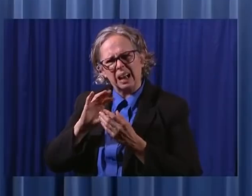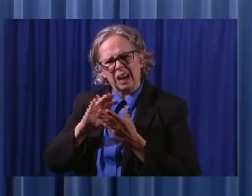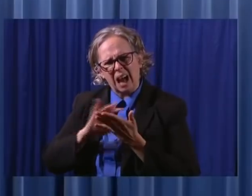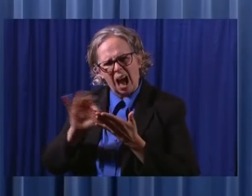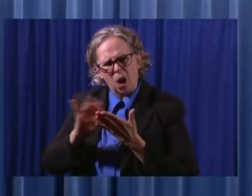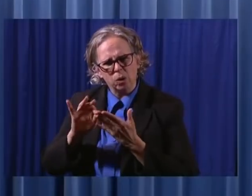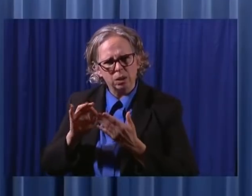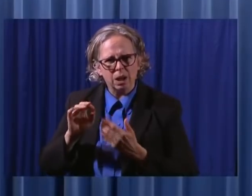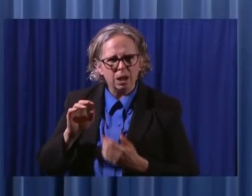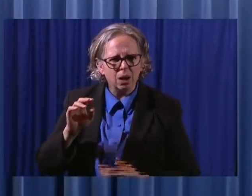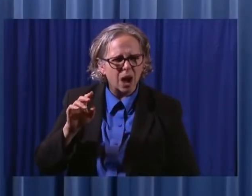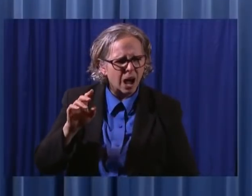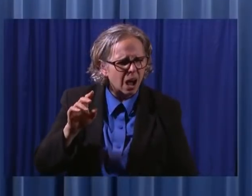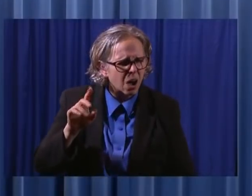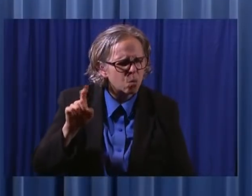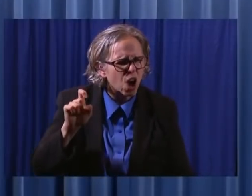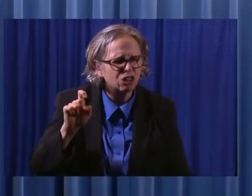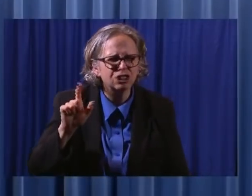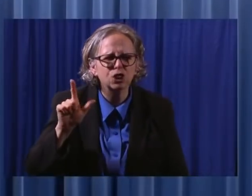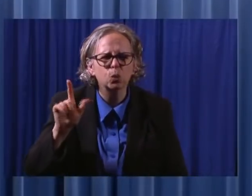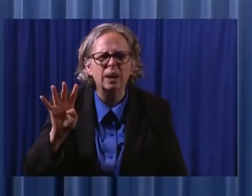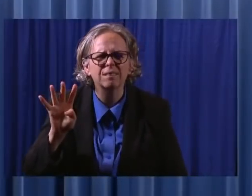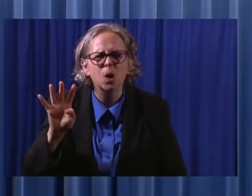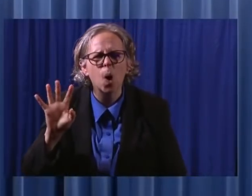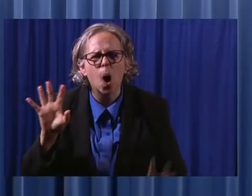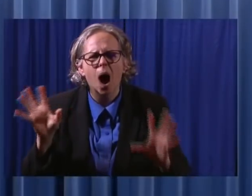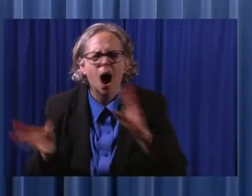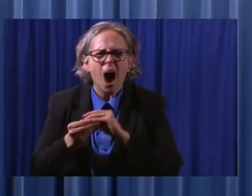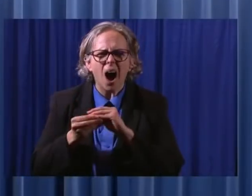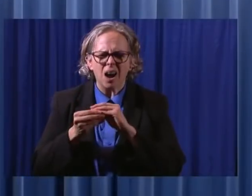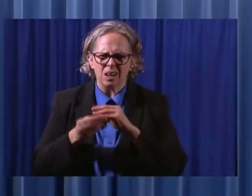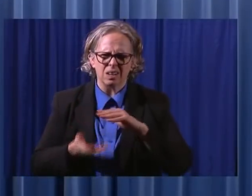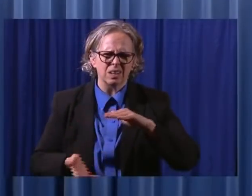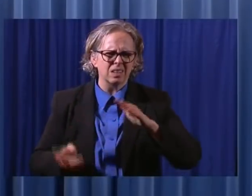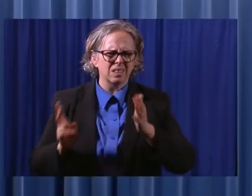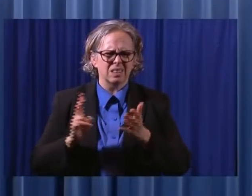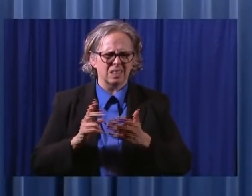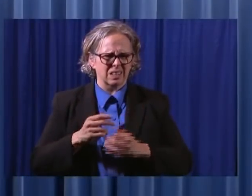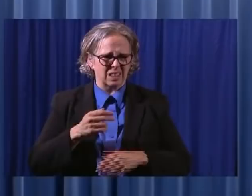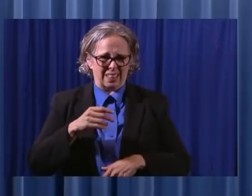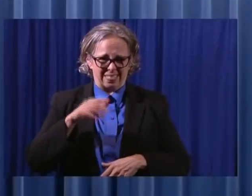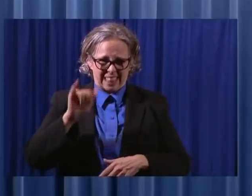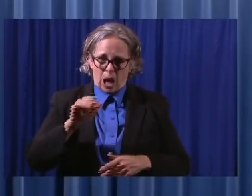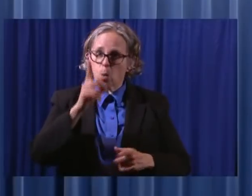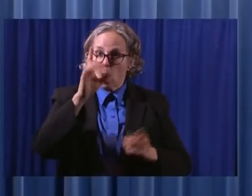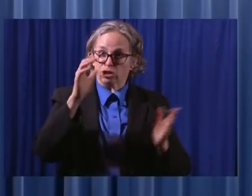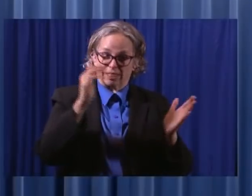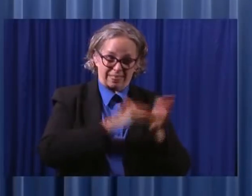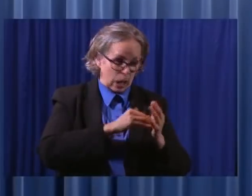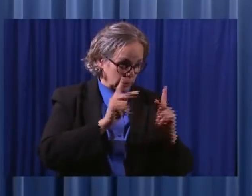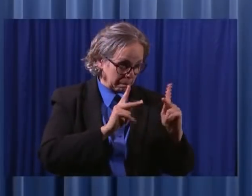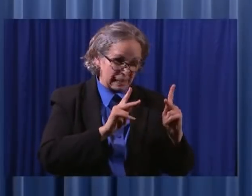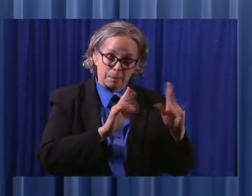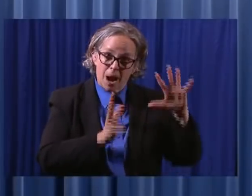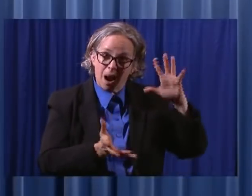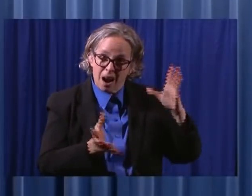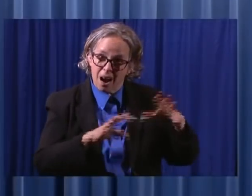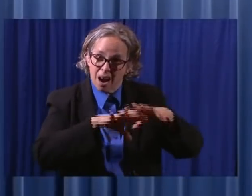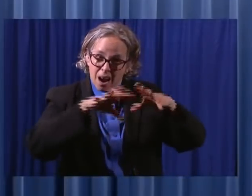FRANKLIN COUNTY HAS GONE FROM 81 NEW CASES A DATE TO 120 FOR IN THE LAST TWO WEEKS OR CASES PER HUNDRED THOUSAND RESIDENTS